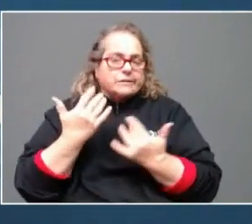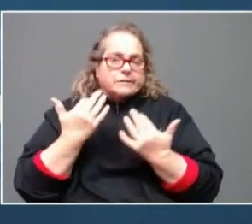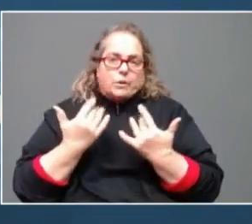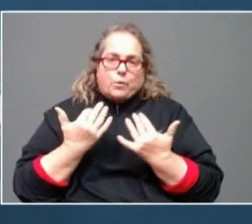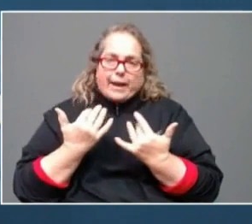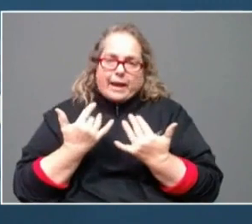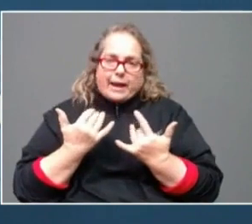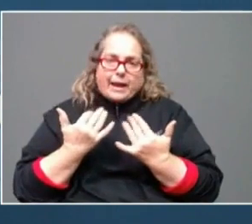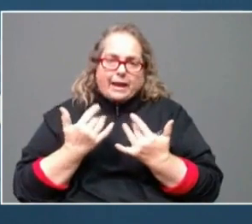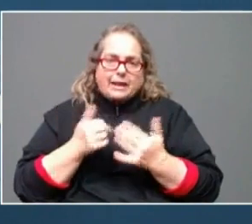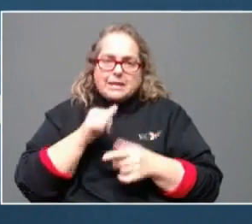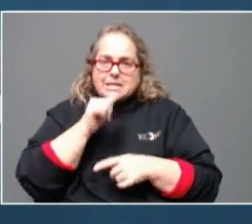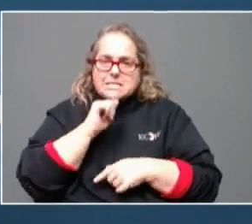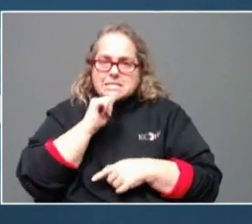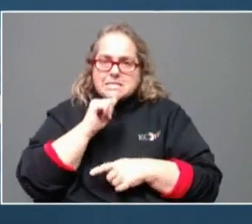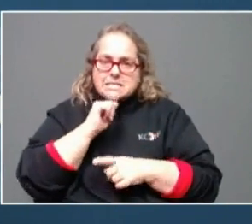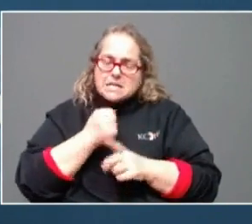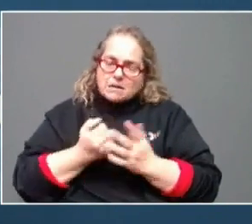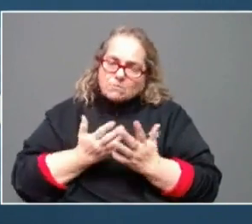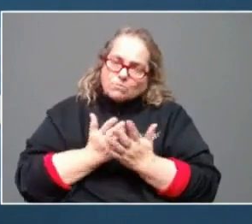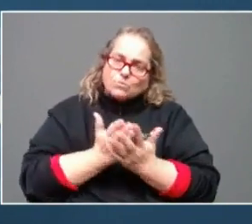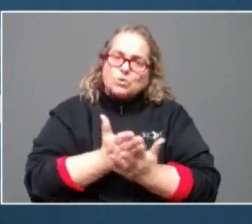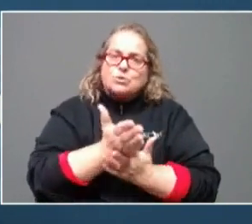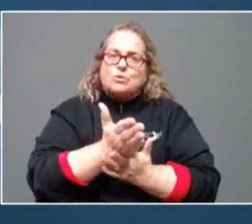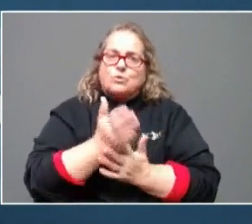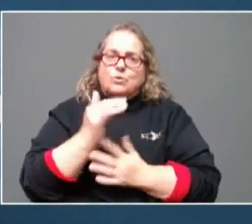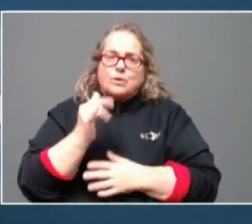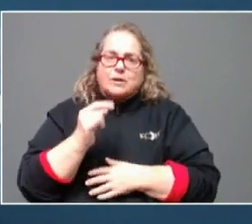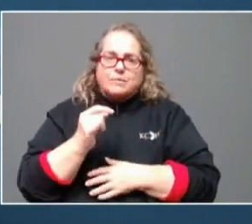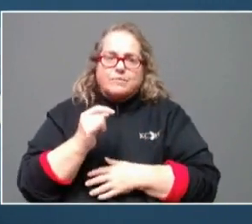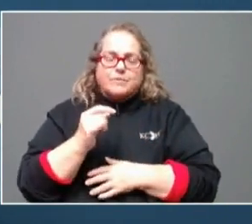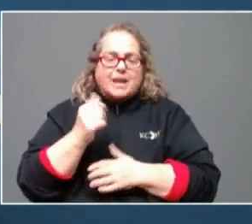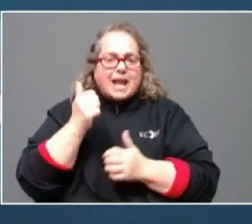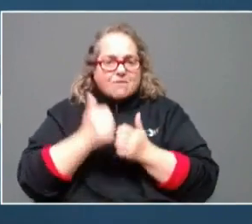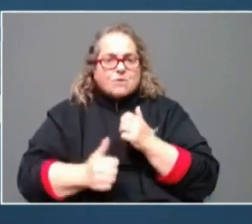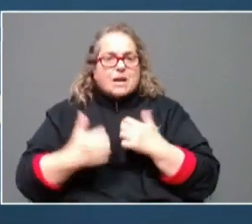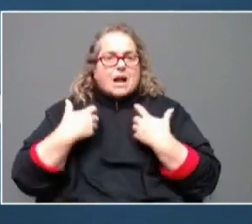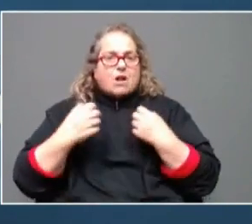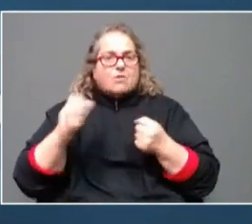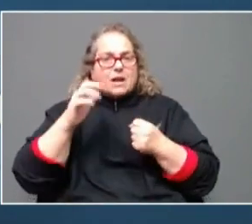through it. Every healthcare professional wishes more people would